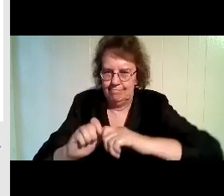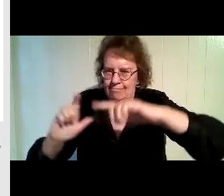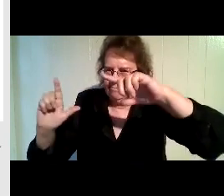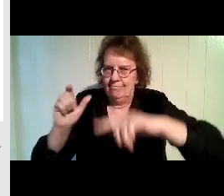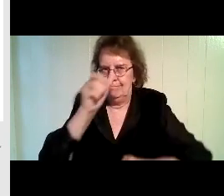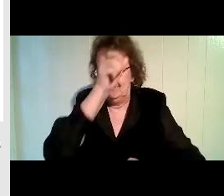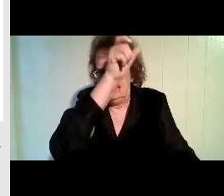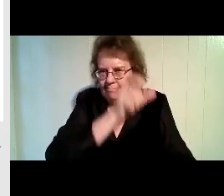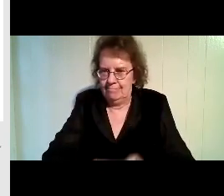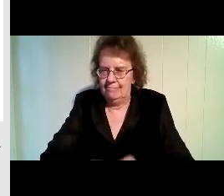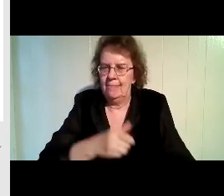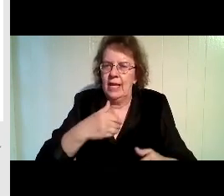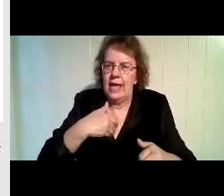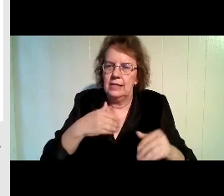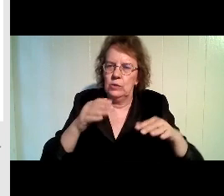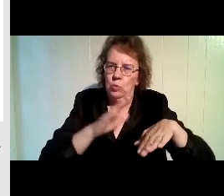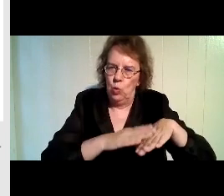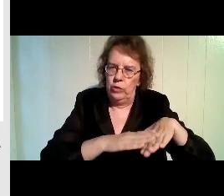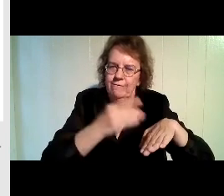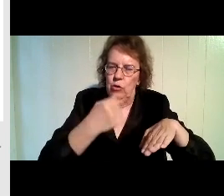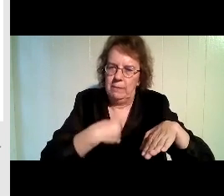it's actually got some warnings for me. Specifically on reading